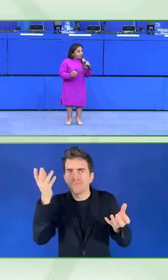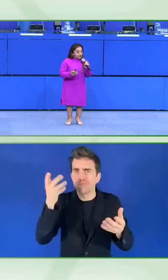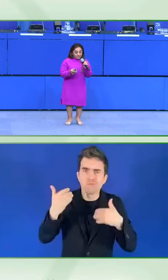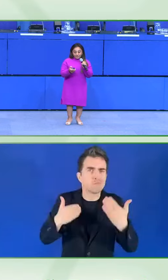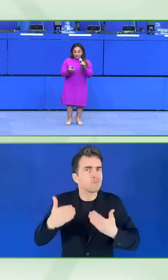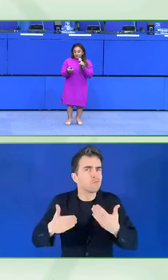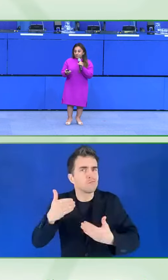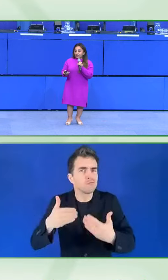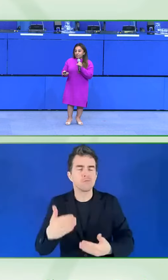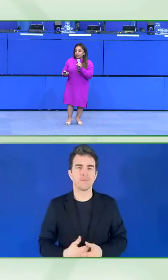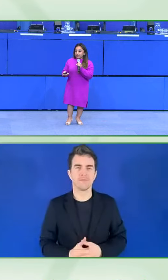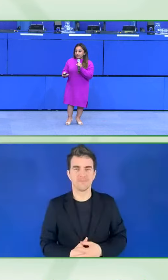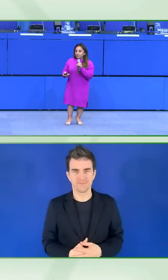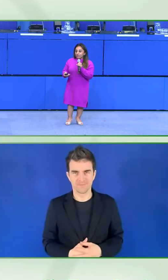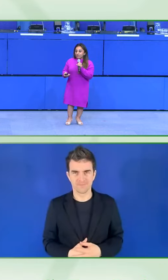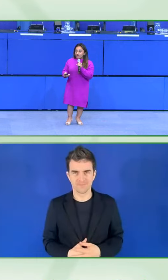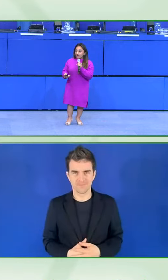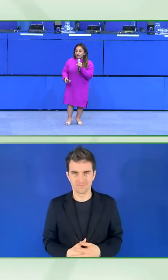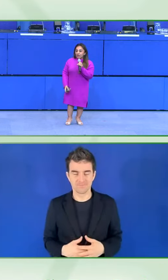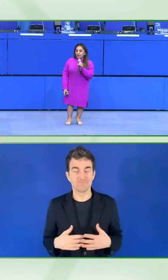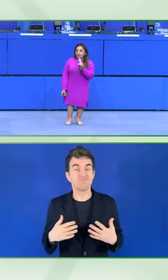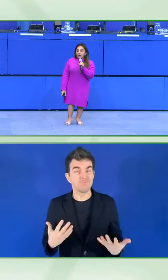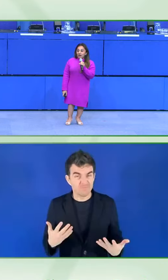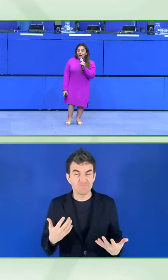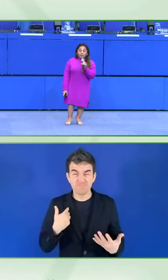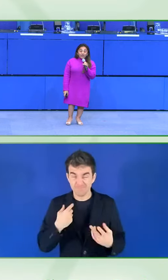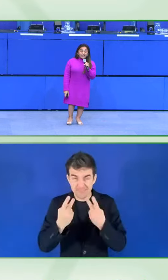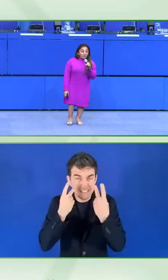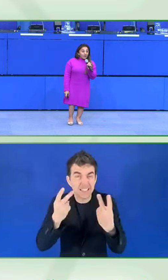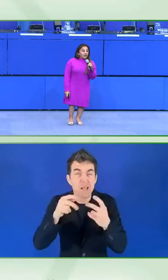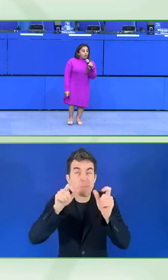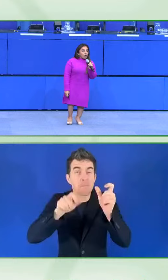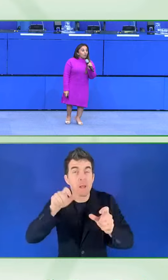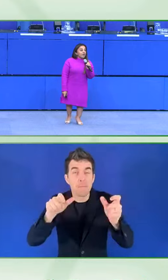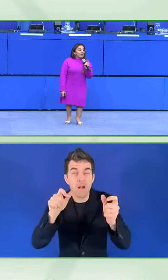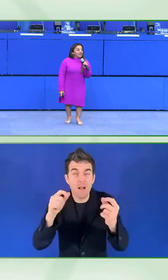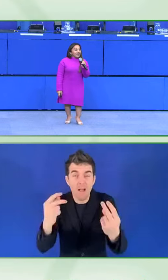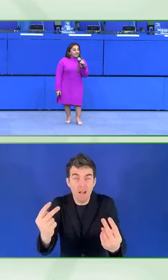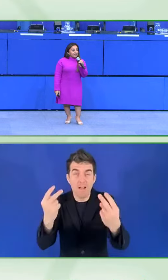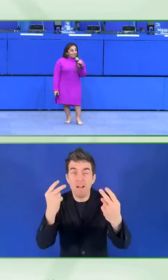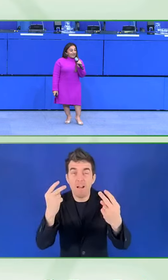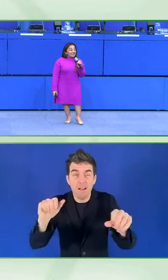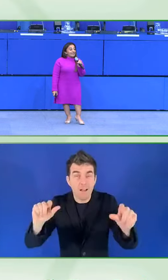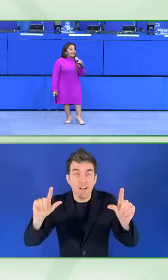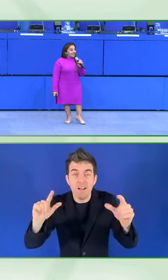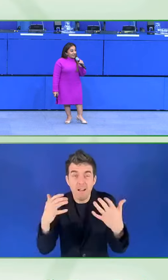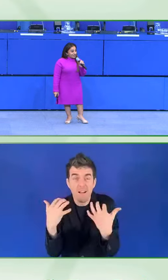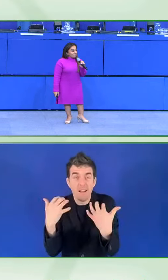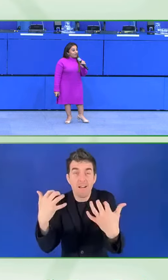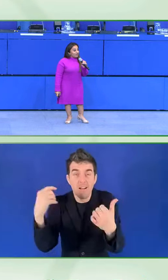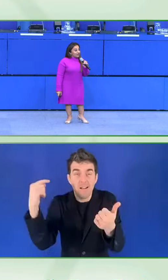I thought, what can I do?